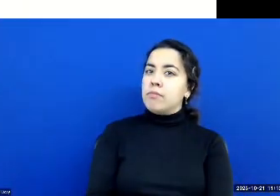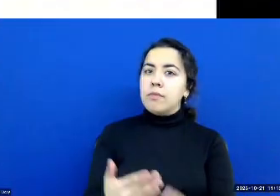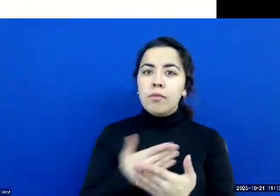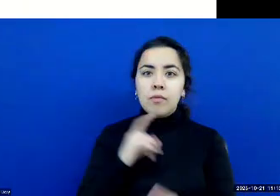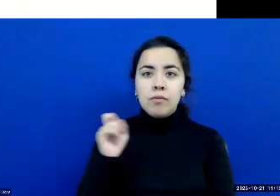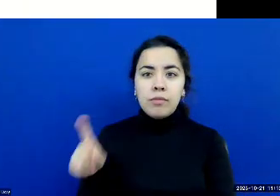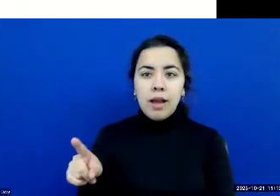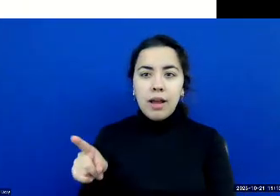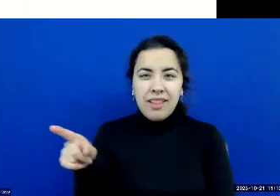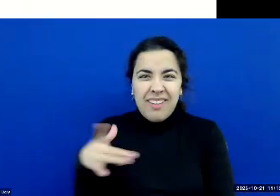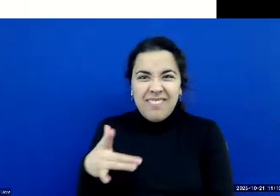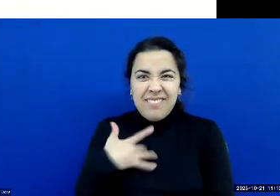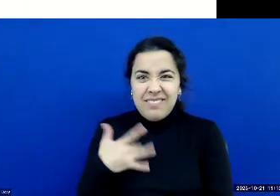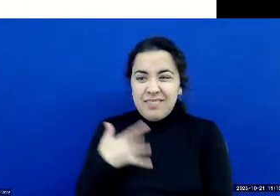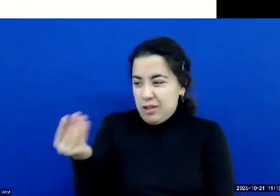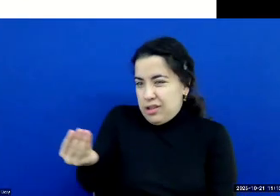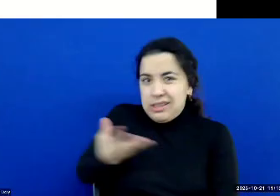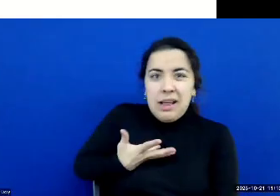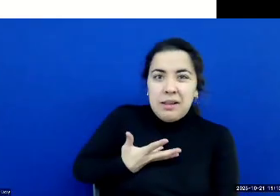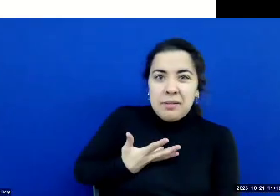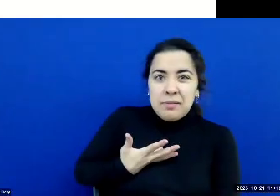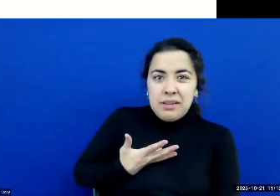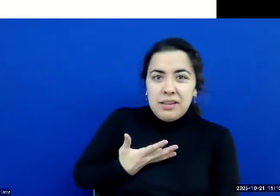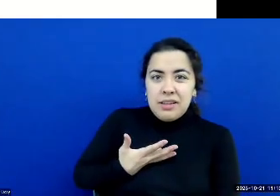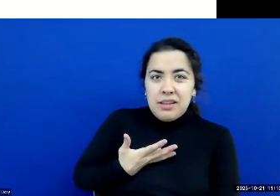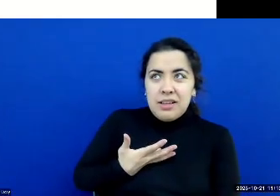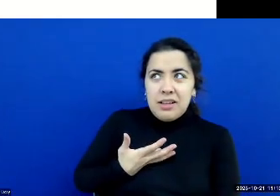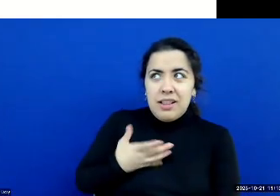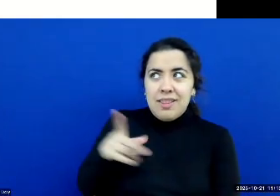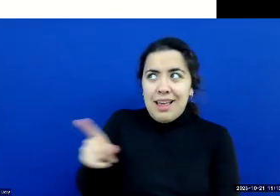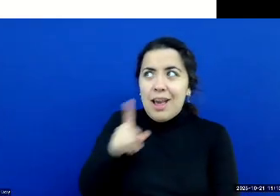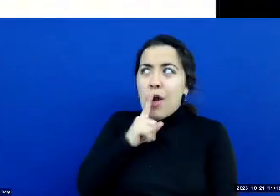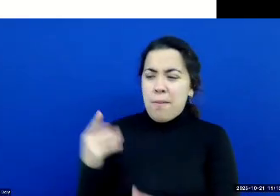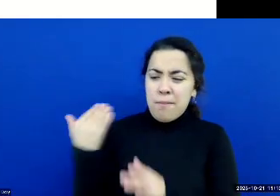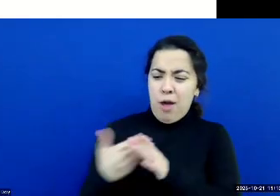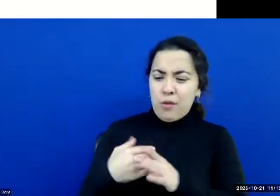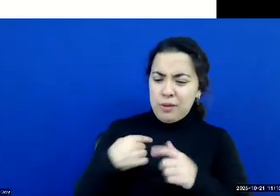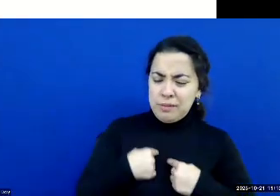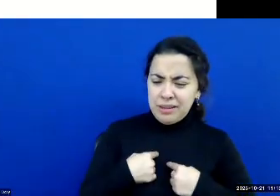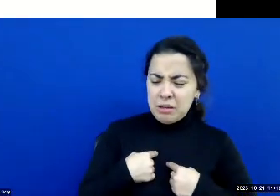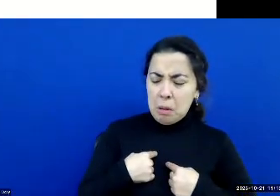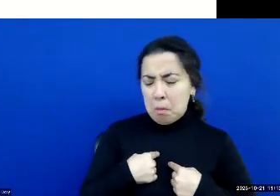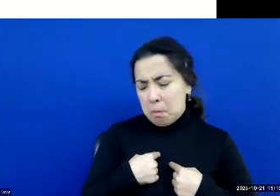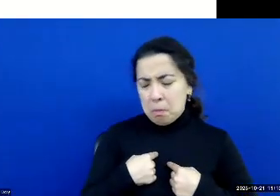Kathleen DeForest: Before they even ask the question, they're already telling you that you're being bothered.